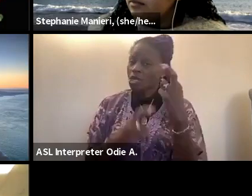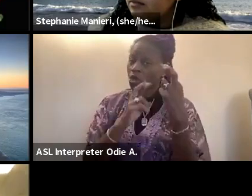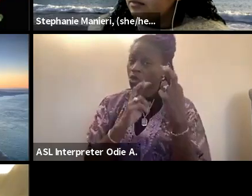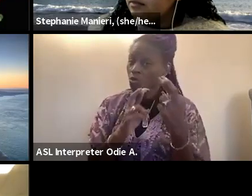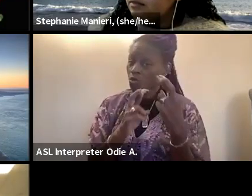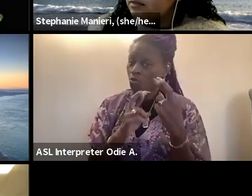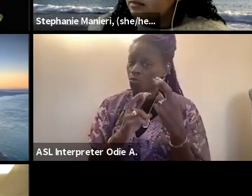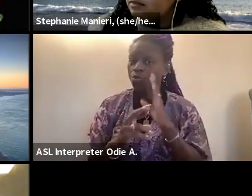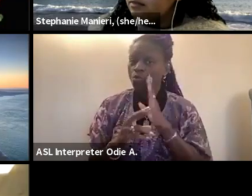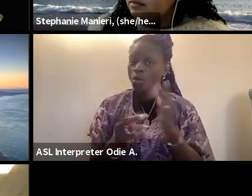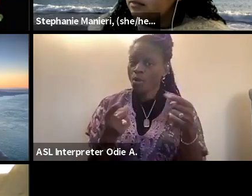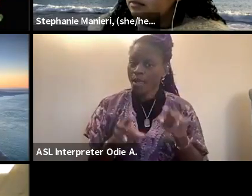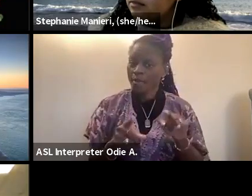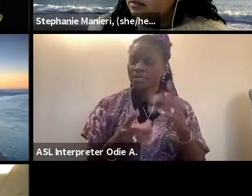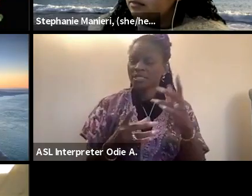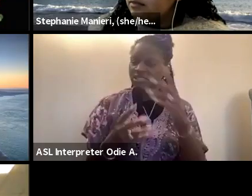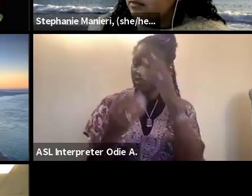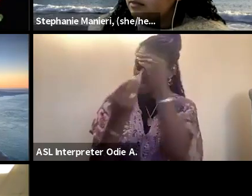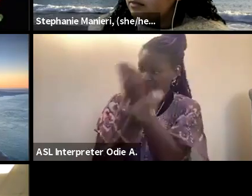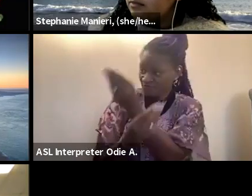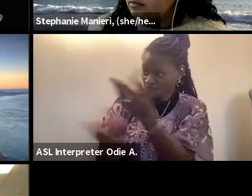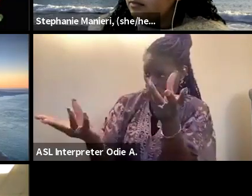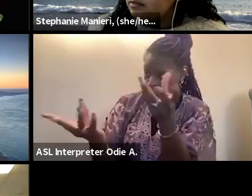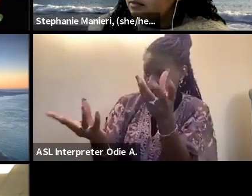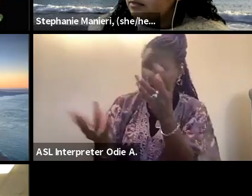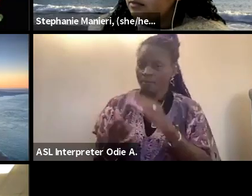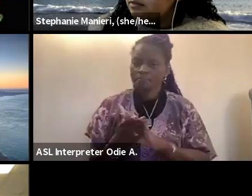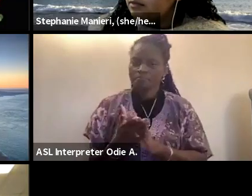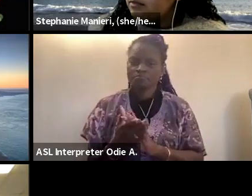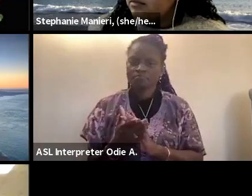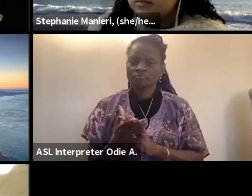inform and educate the public as much as possible and to get people's questions